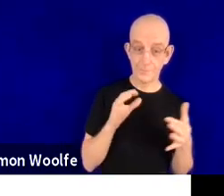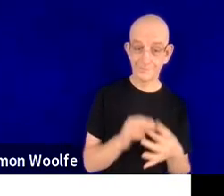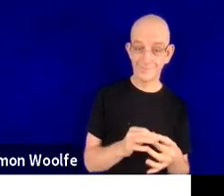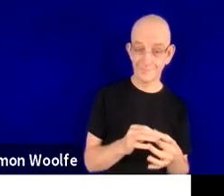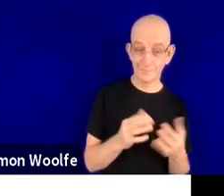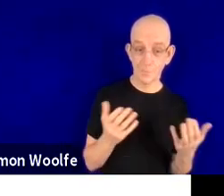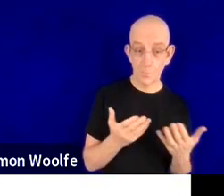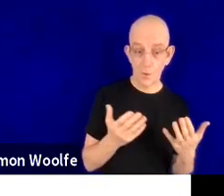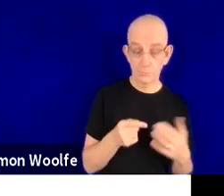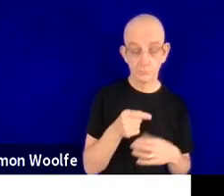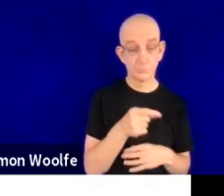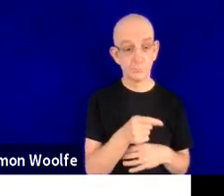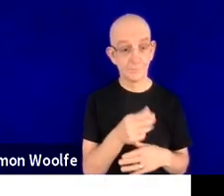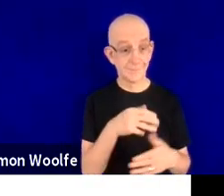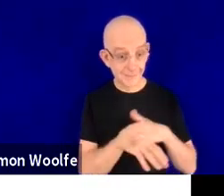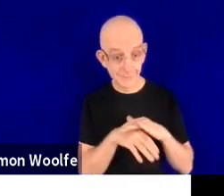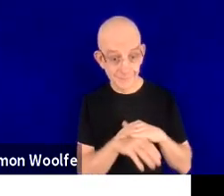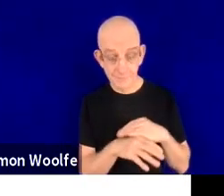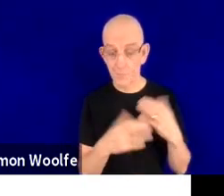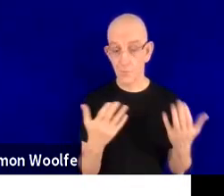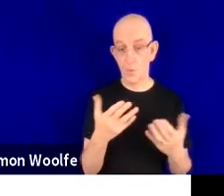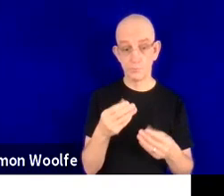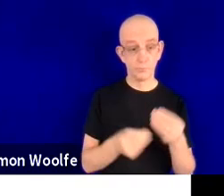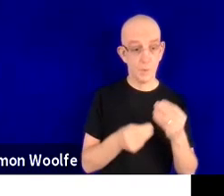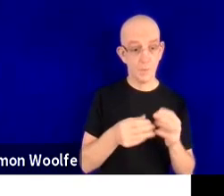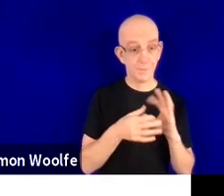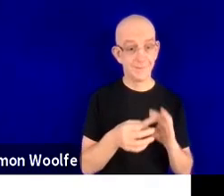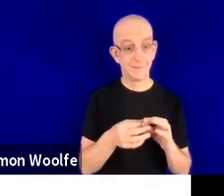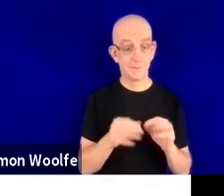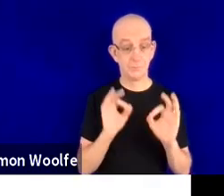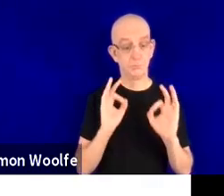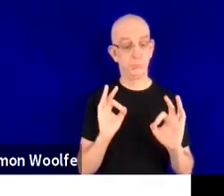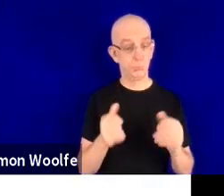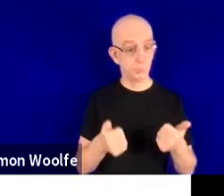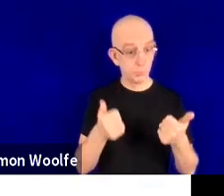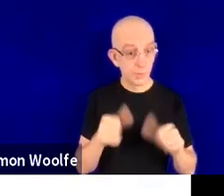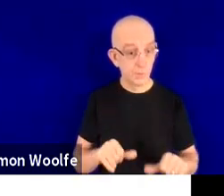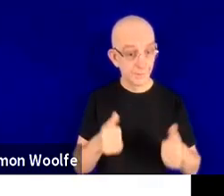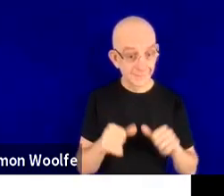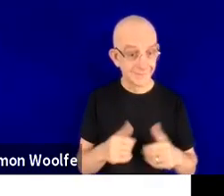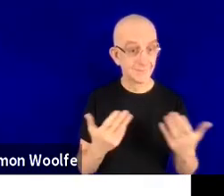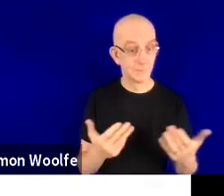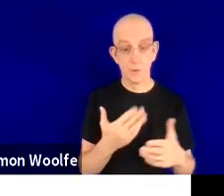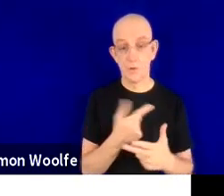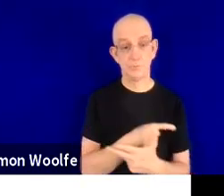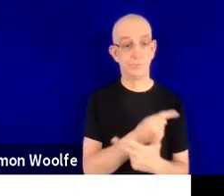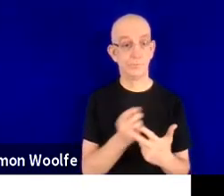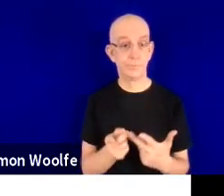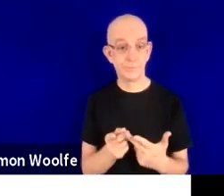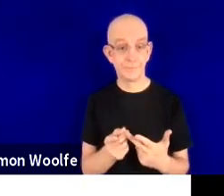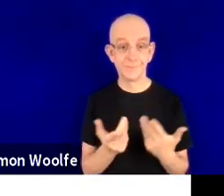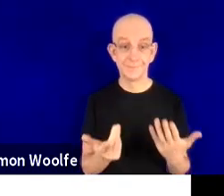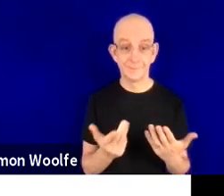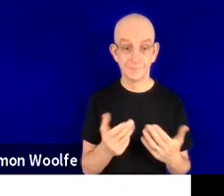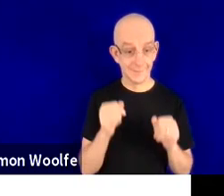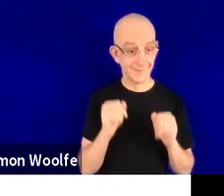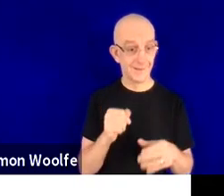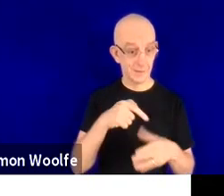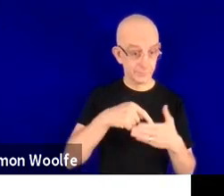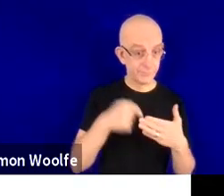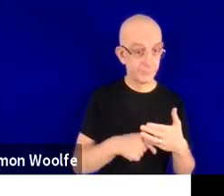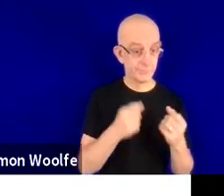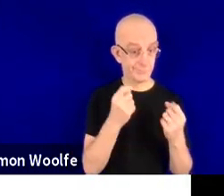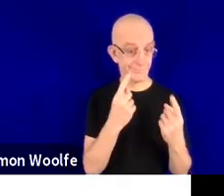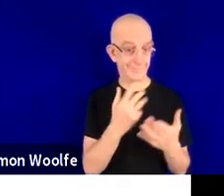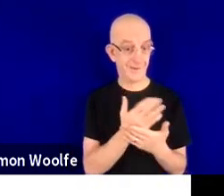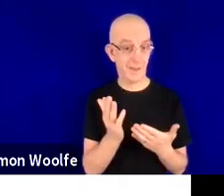then trying to figure out what is the service? Is it the social welfare office? Is it the healthcare primary health care system?